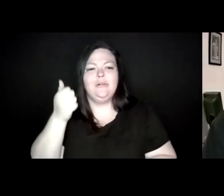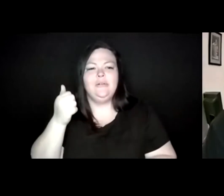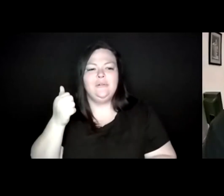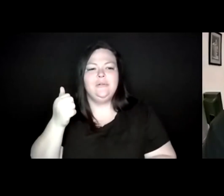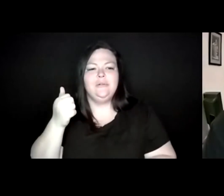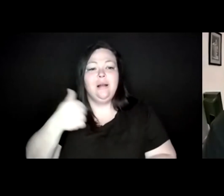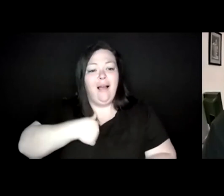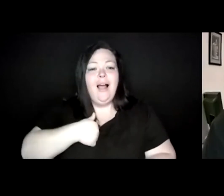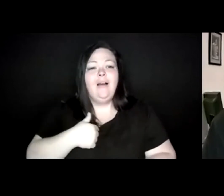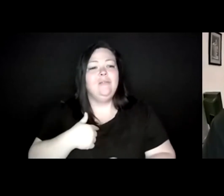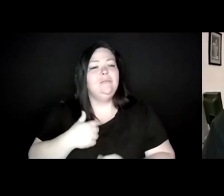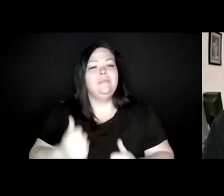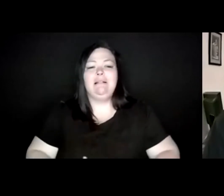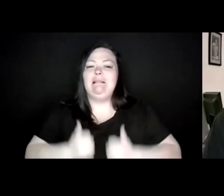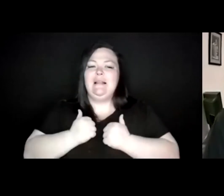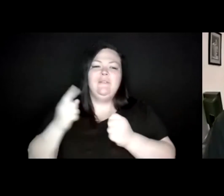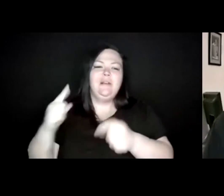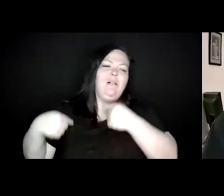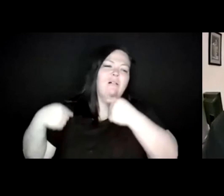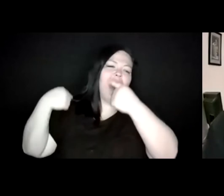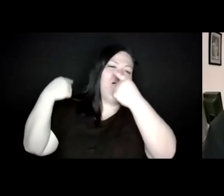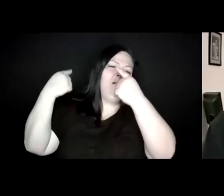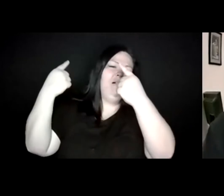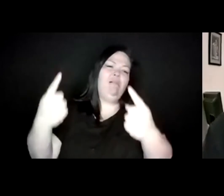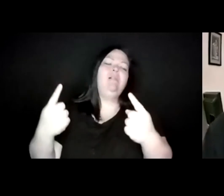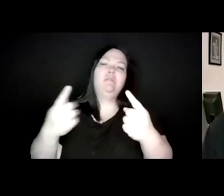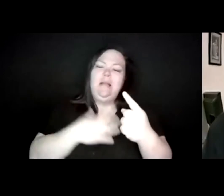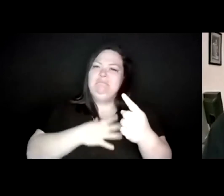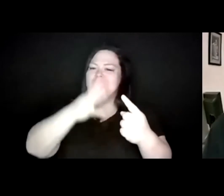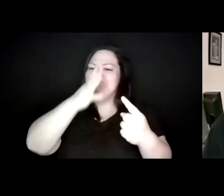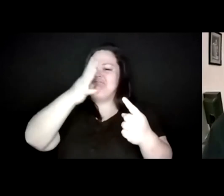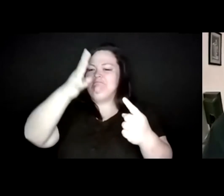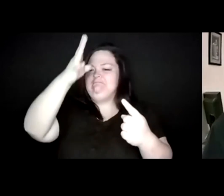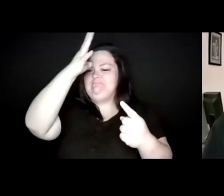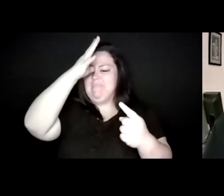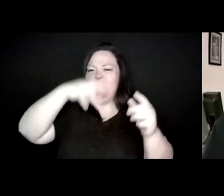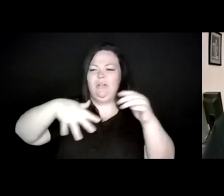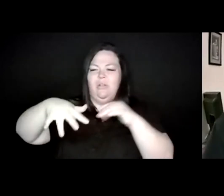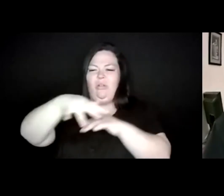I've been too long living inside of/ the layers of my parent's landfill./